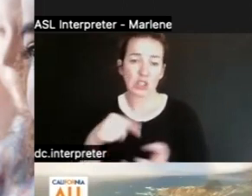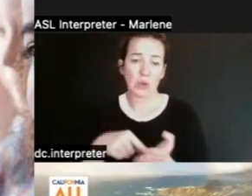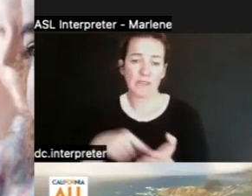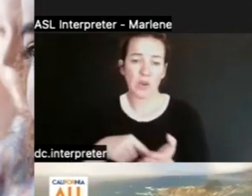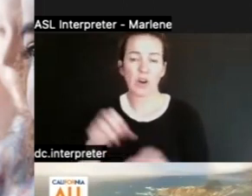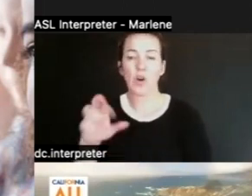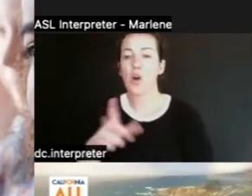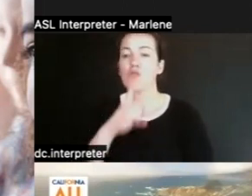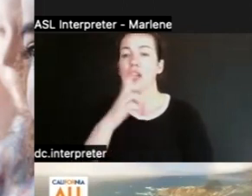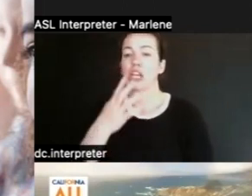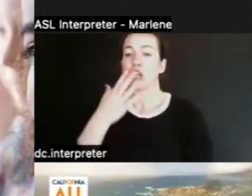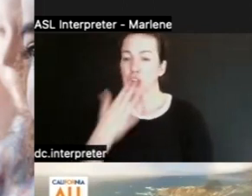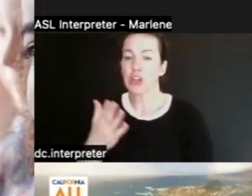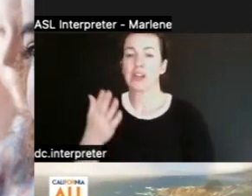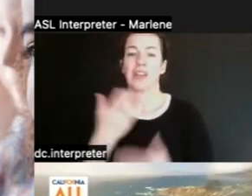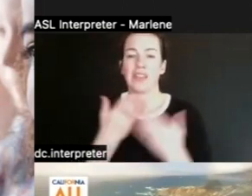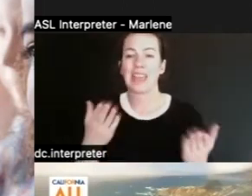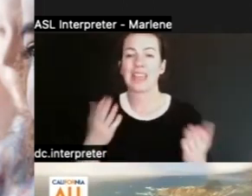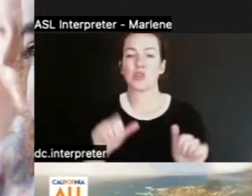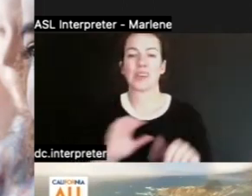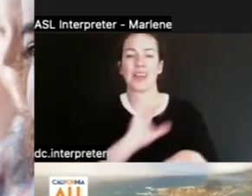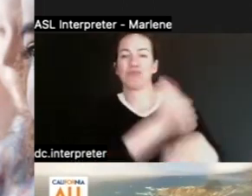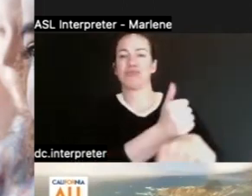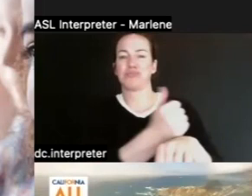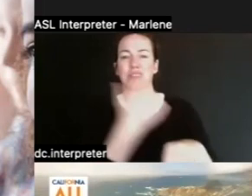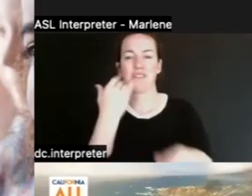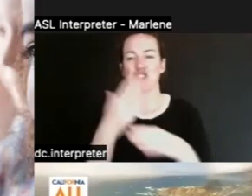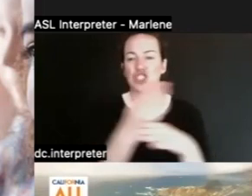good stuff if you want to share it. And that's what we're trying to do is put together a shared